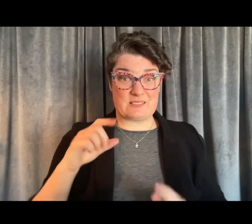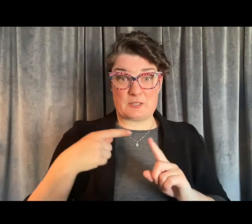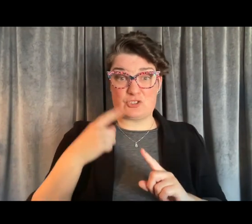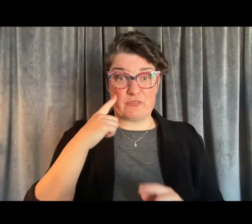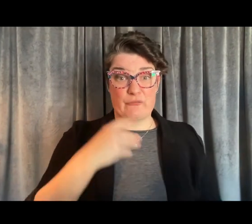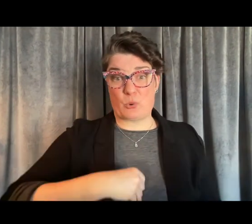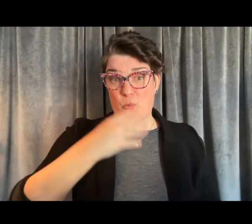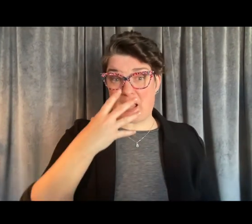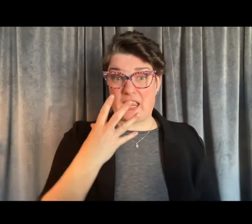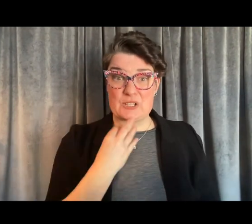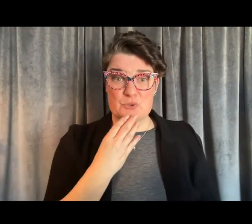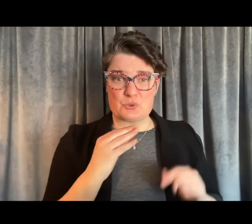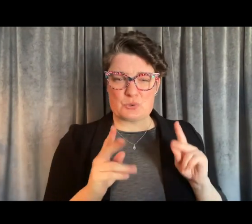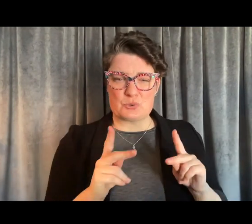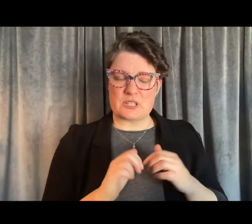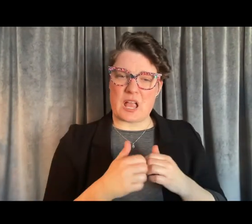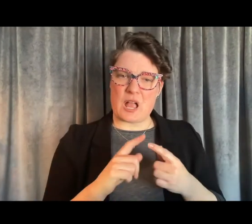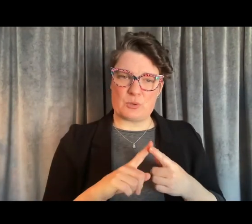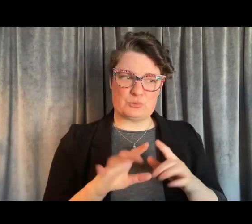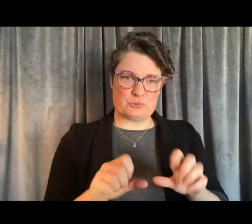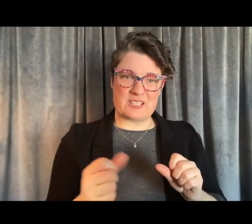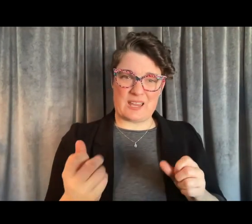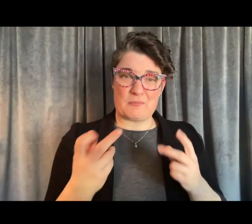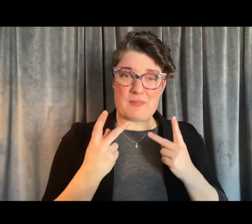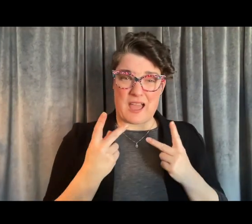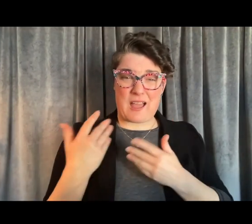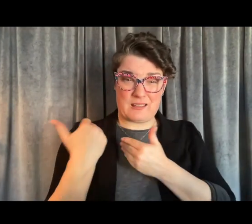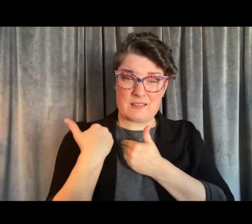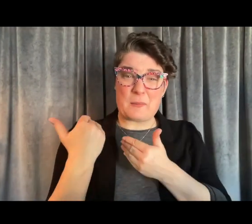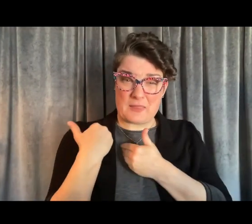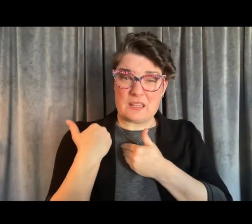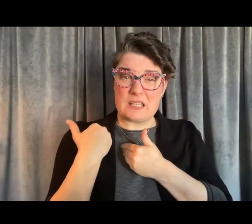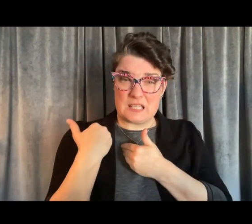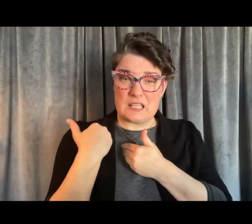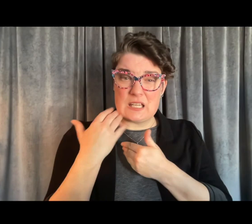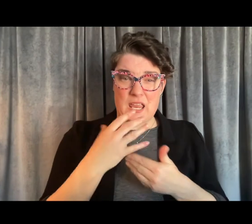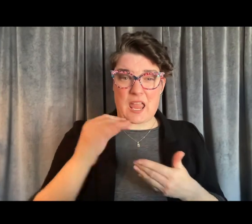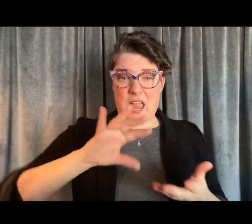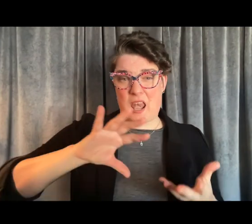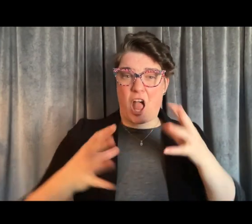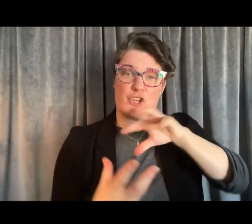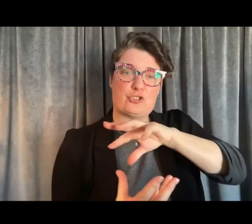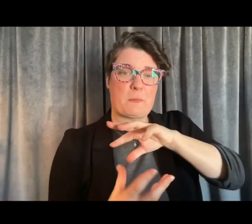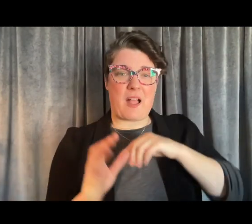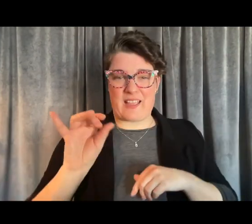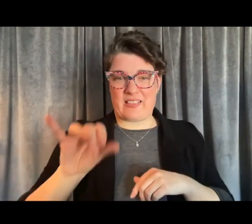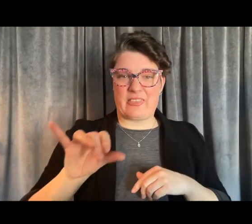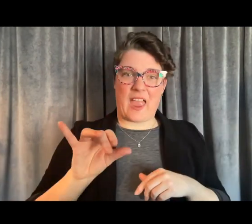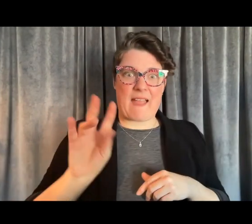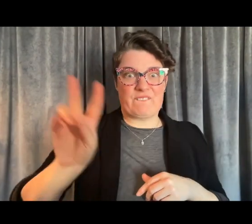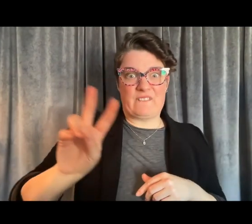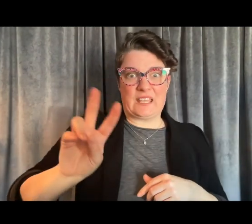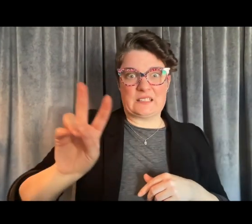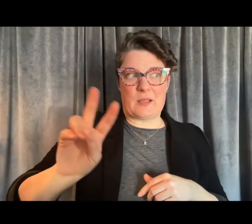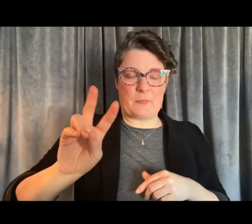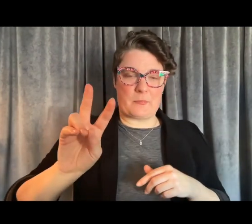how to take back that accountability and undermine the victim framing... Socket: Yeah. Like, actually, you know what?